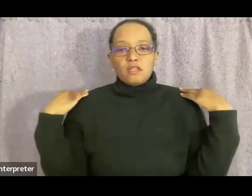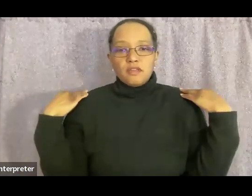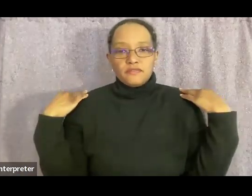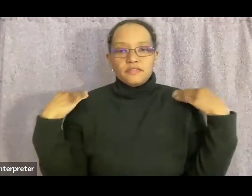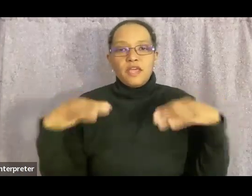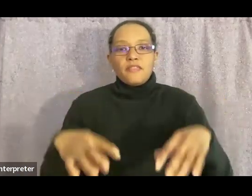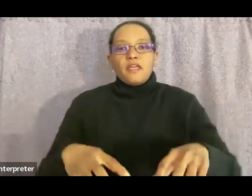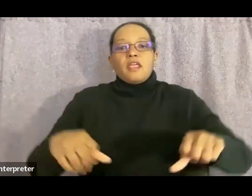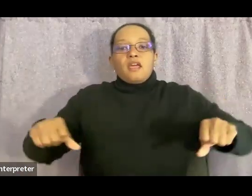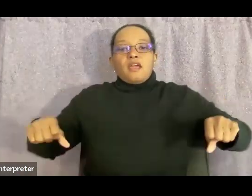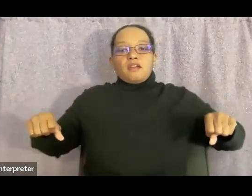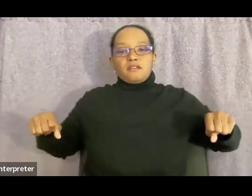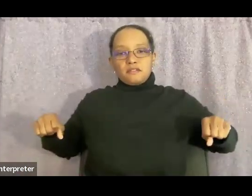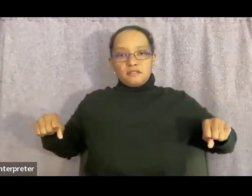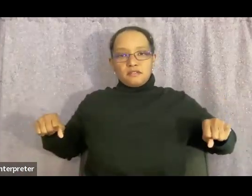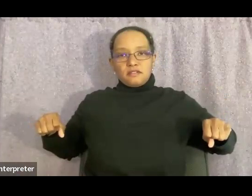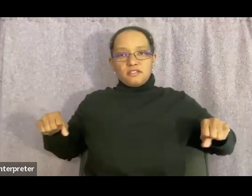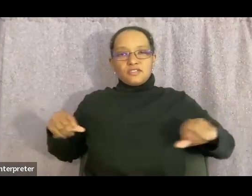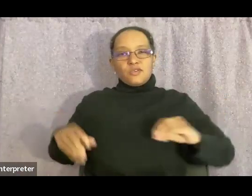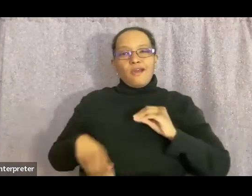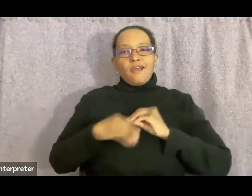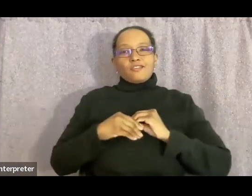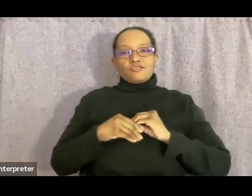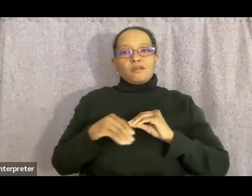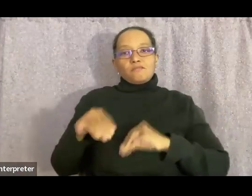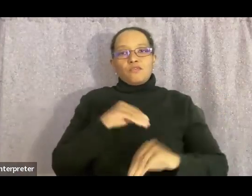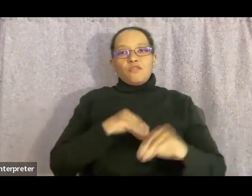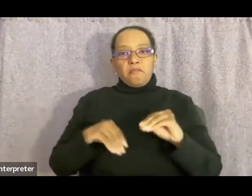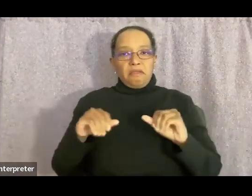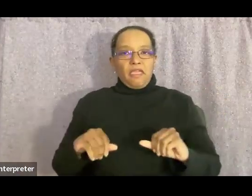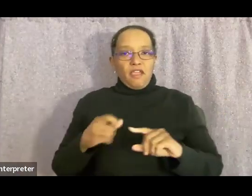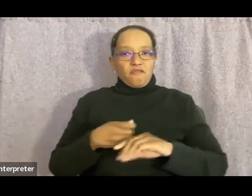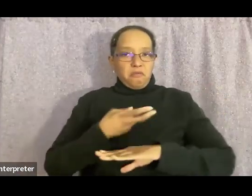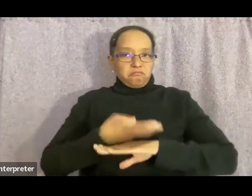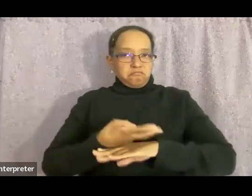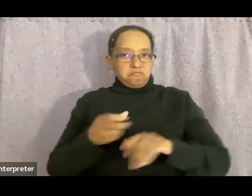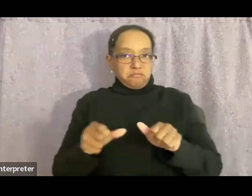So, you've got an extra motion you could train from your position. All righty?